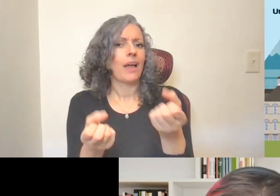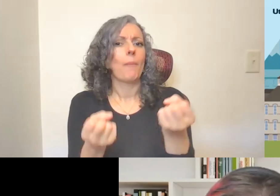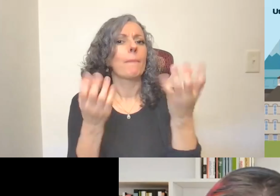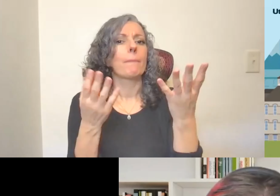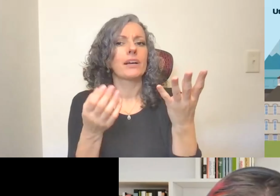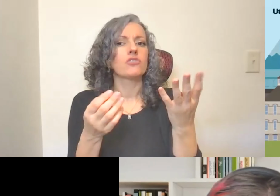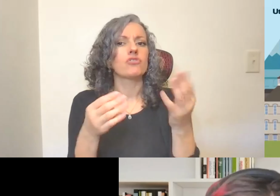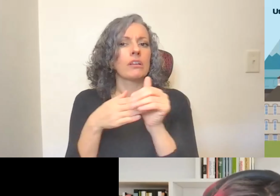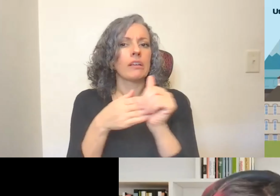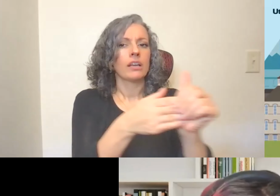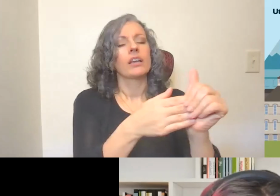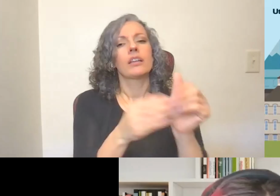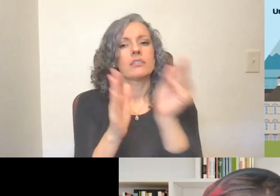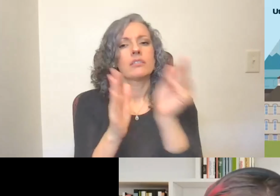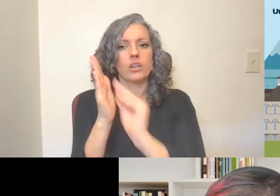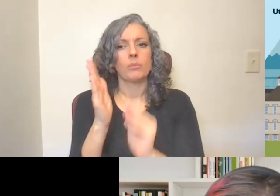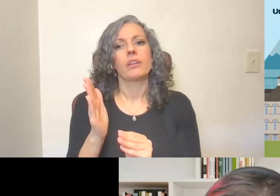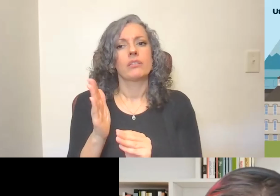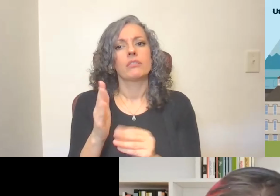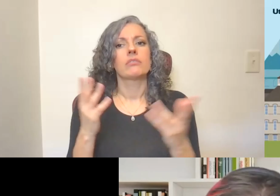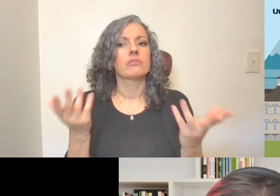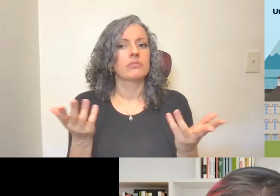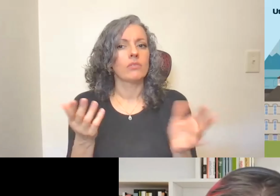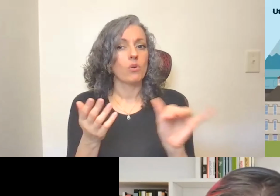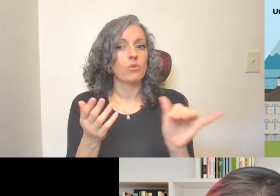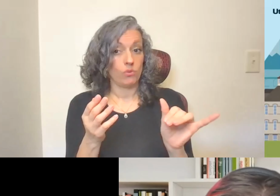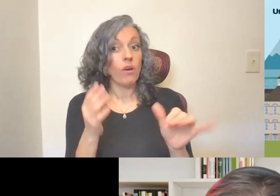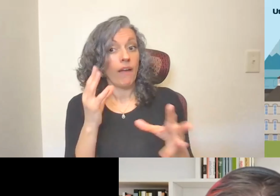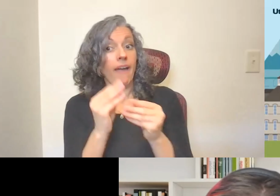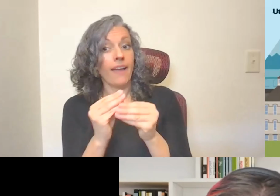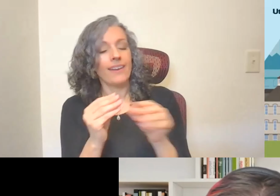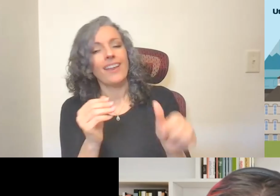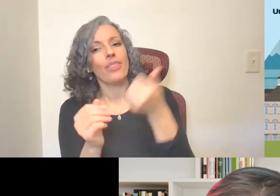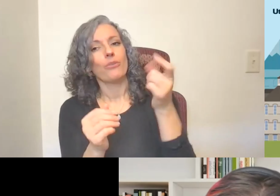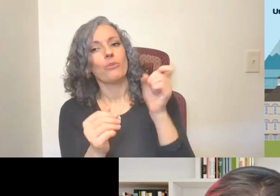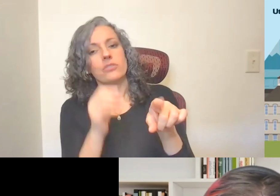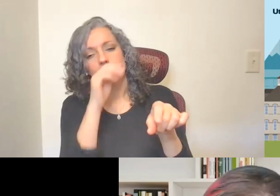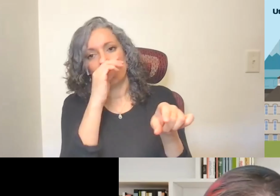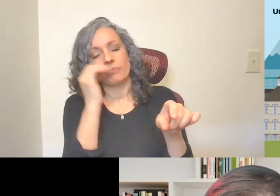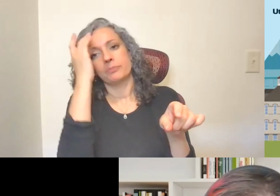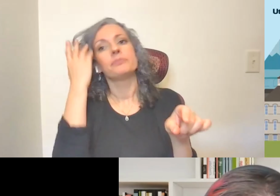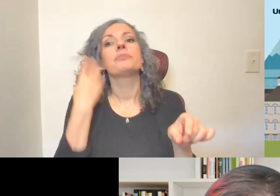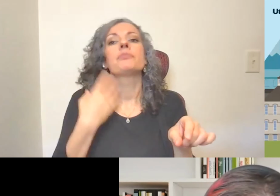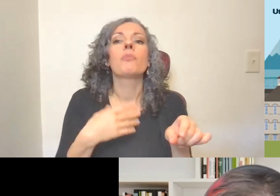documentation?" And maybe, and along with that I received another question that related says: